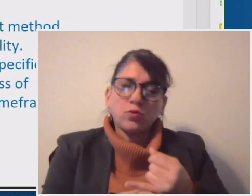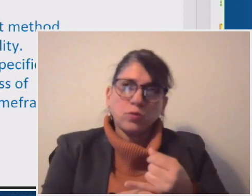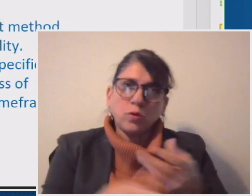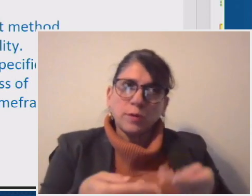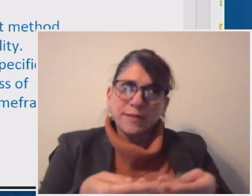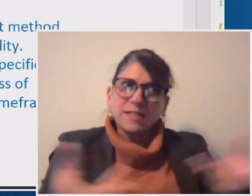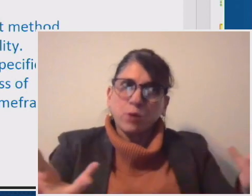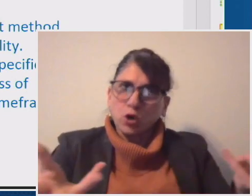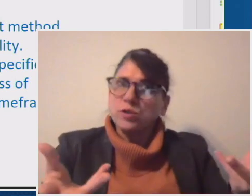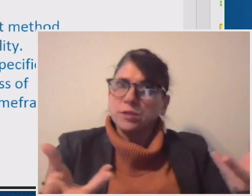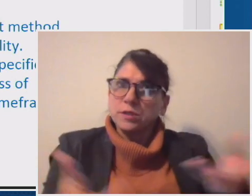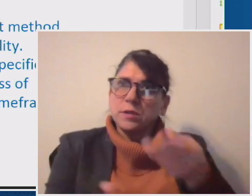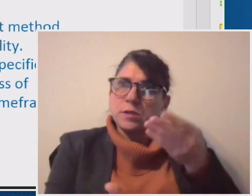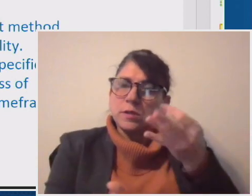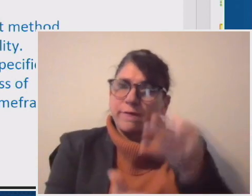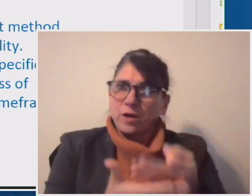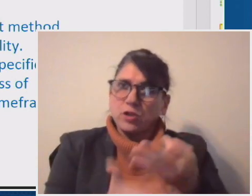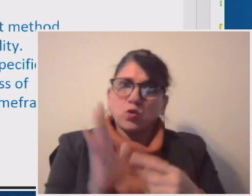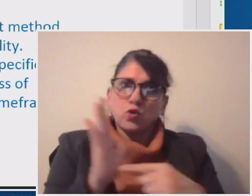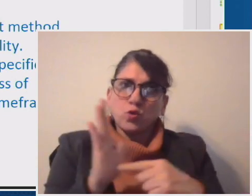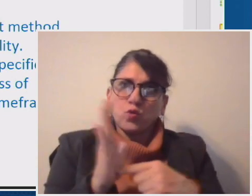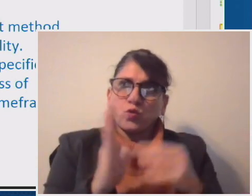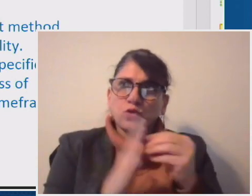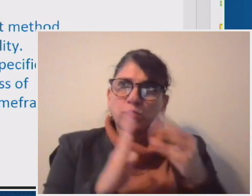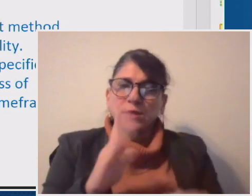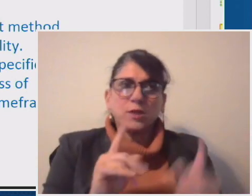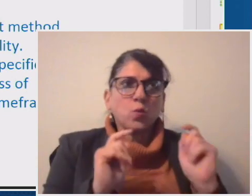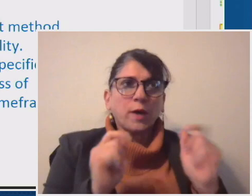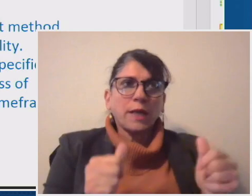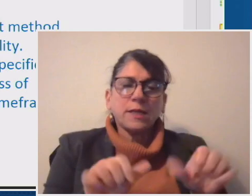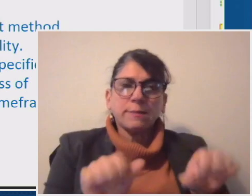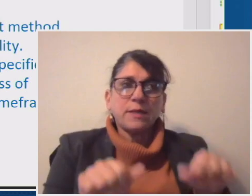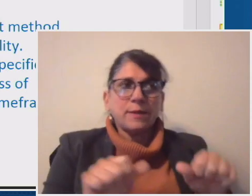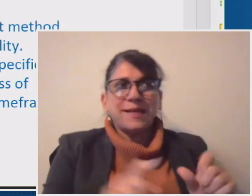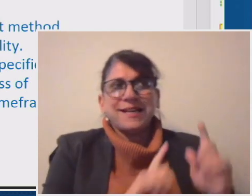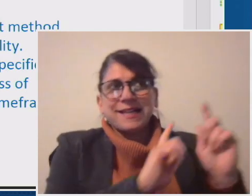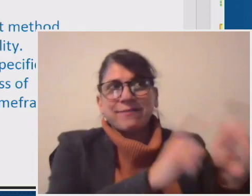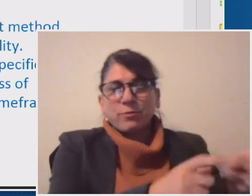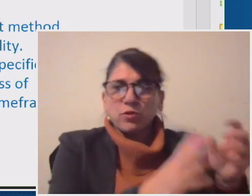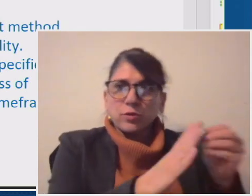are due to students as quickly as possible, get those to the students and get the request to us as quickly as